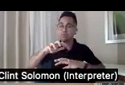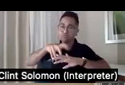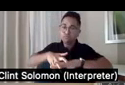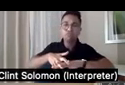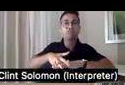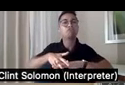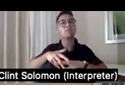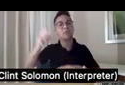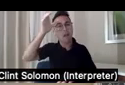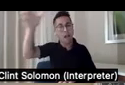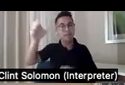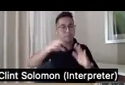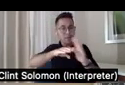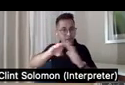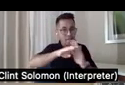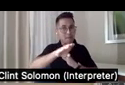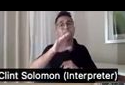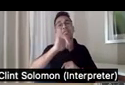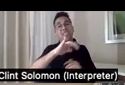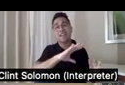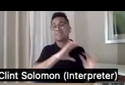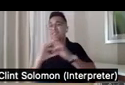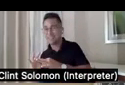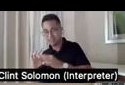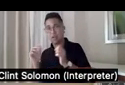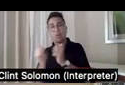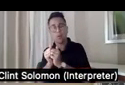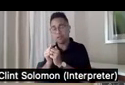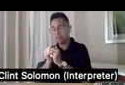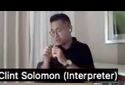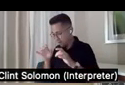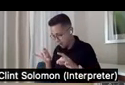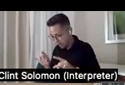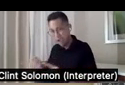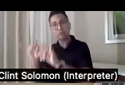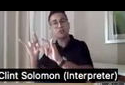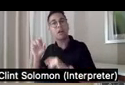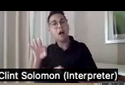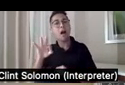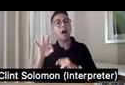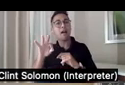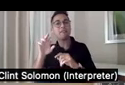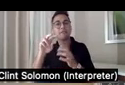which is then connected to the acquisition of meaningful vocabulary let me take a sip